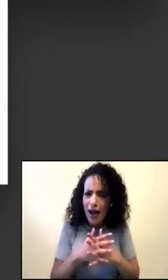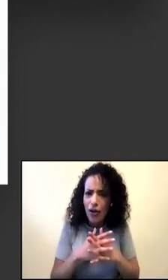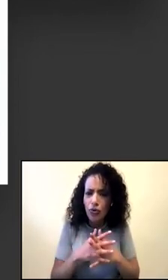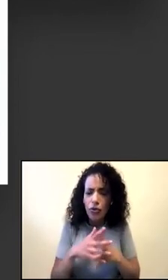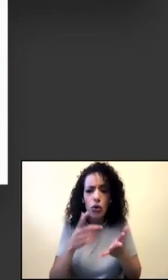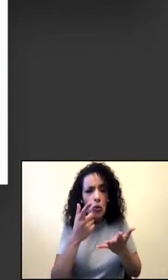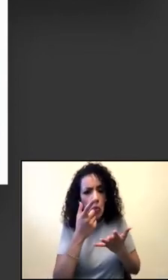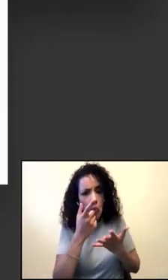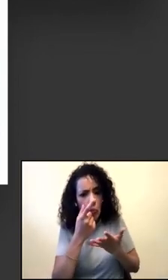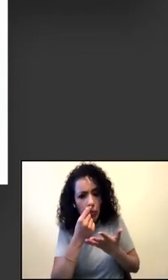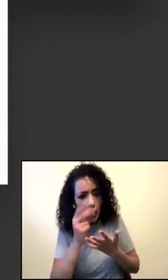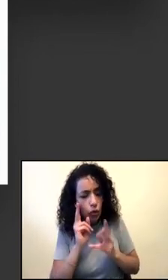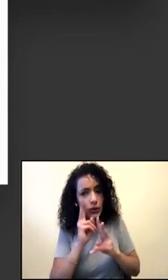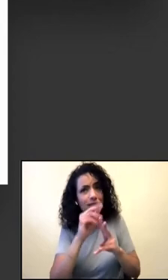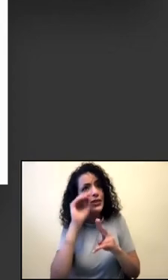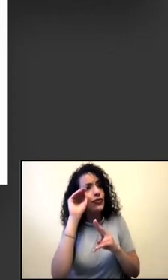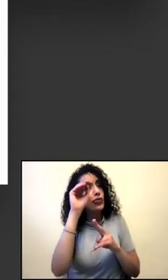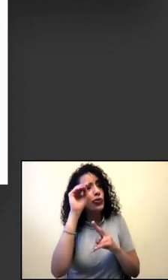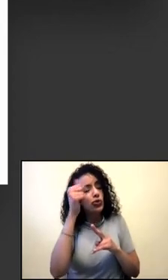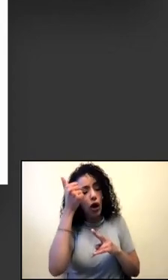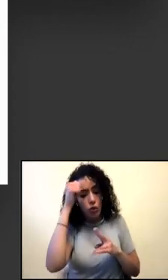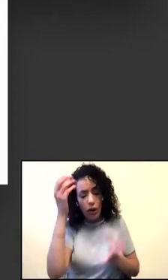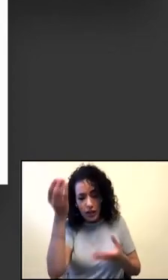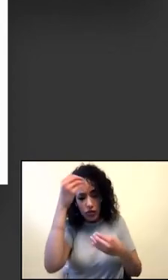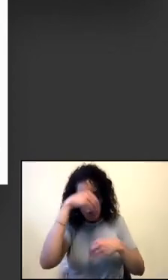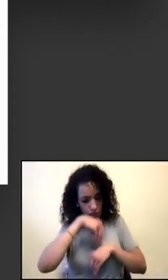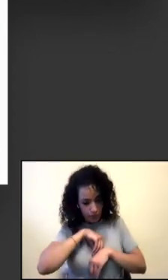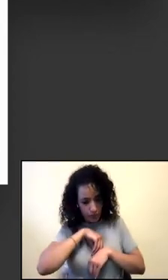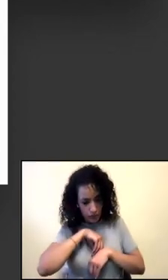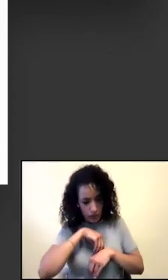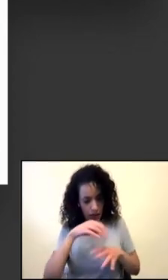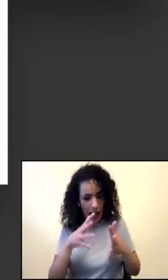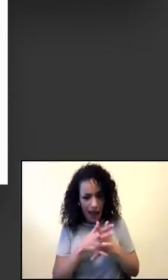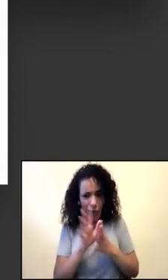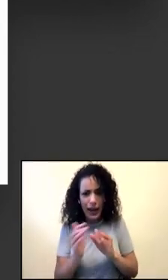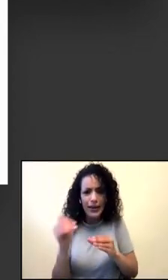knowledge when it comes to archiving, and whether you see institutional spaces as being